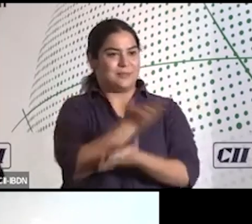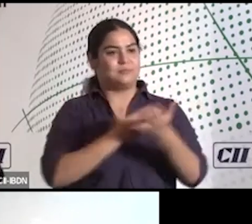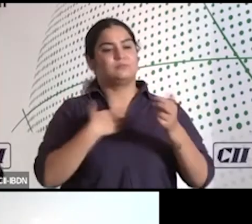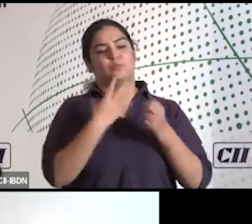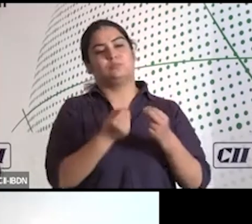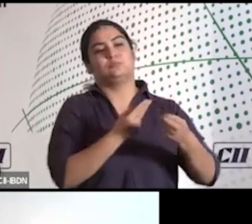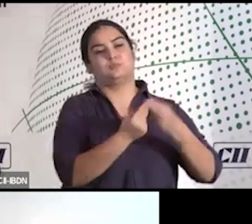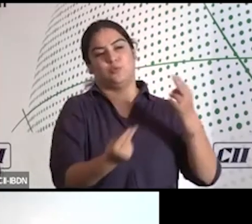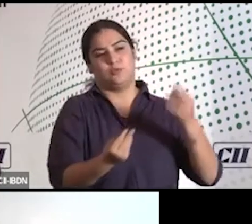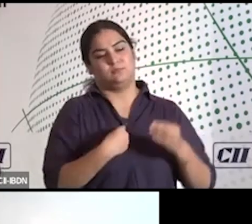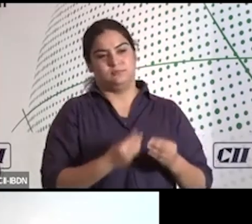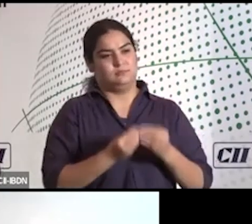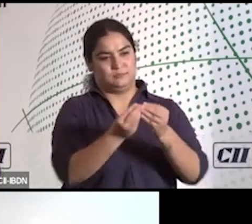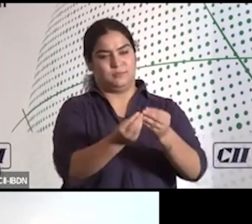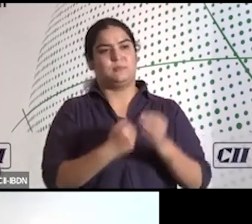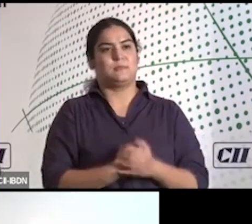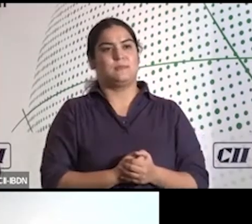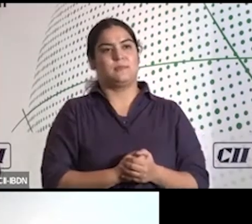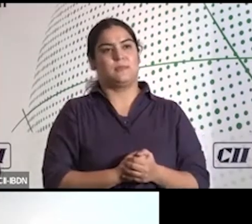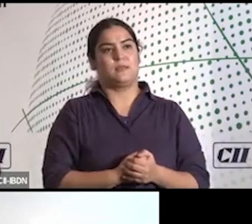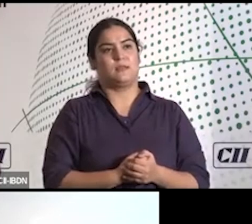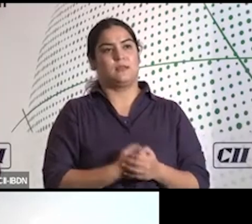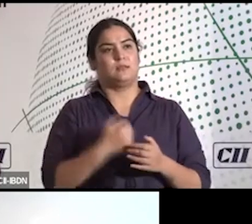So there is a part of the Swiss Alps.